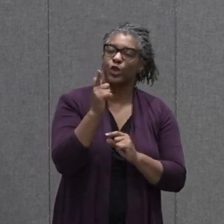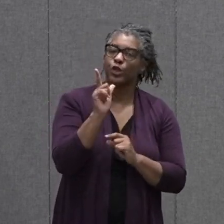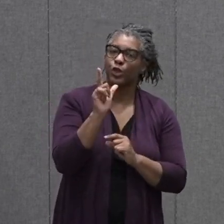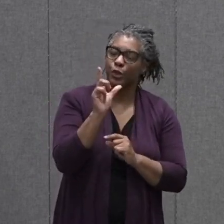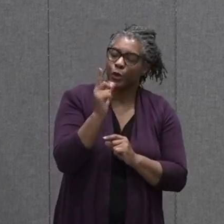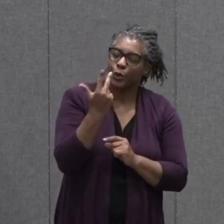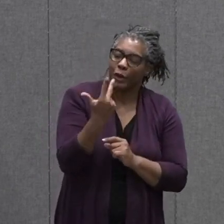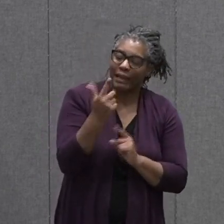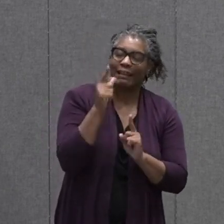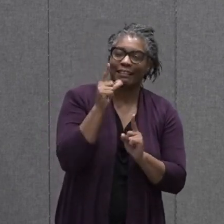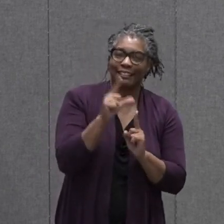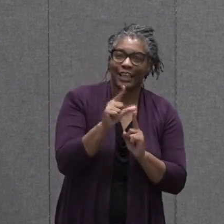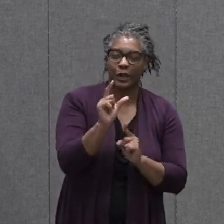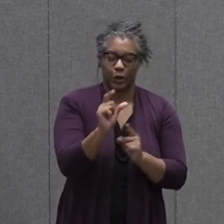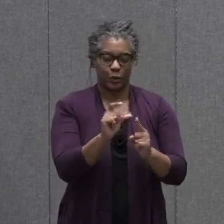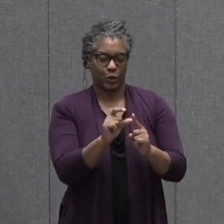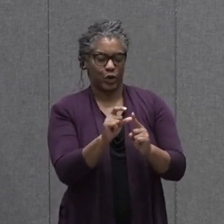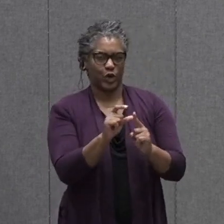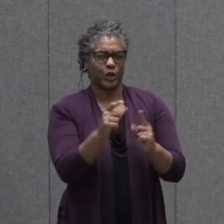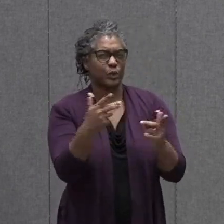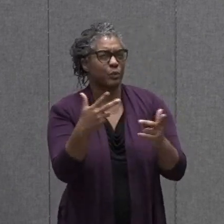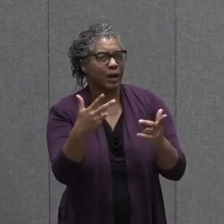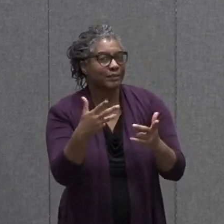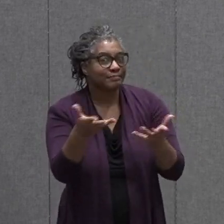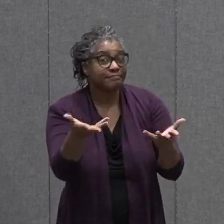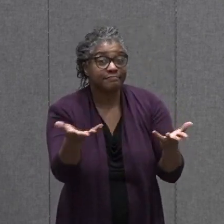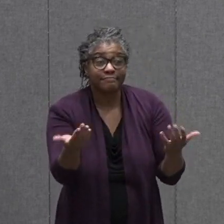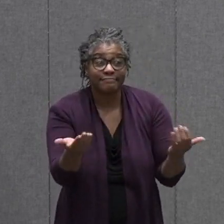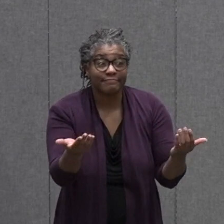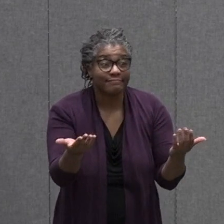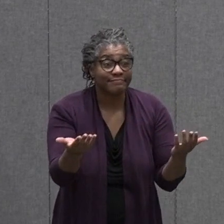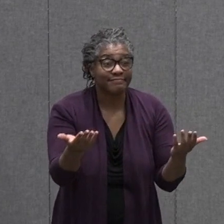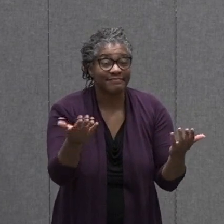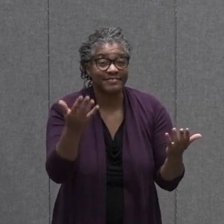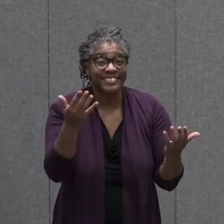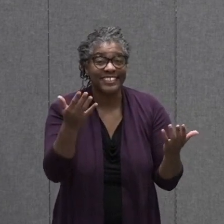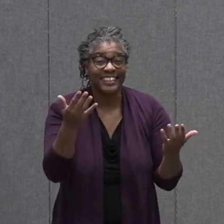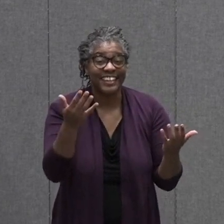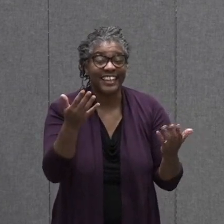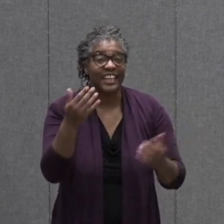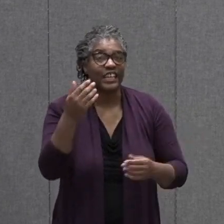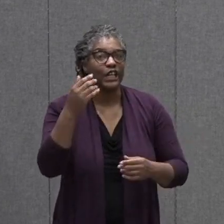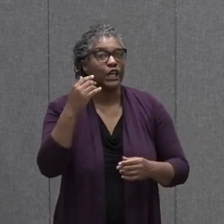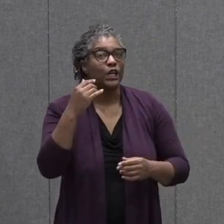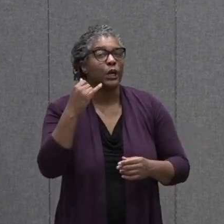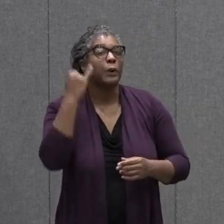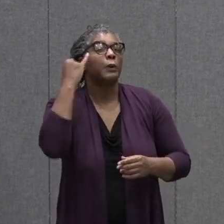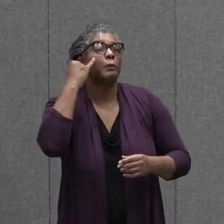Hmm, what if we took the e off of kite? What word do we have now?